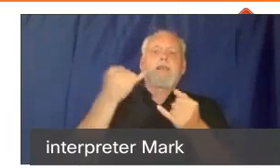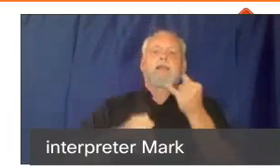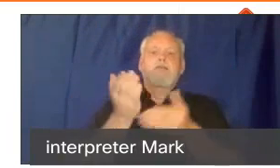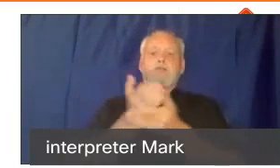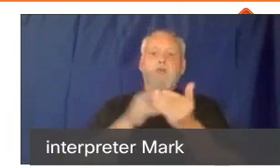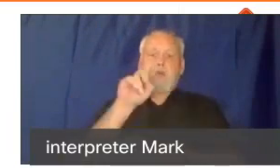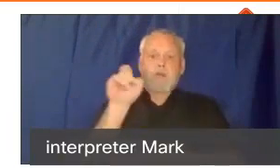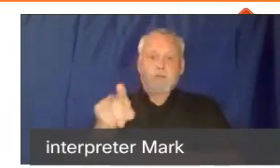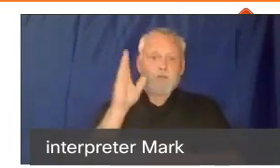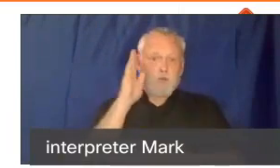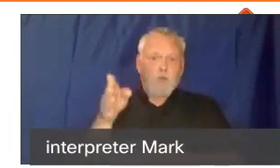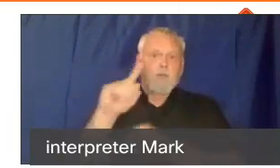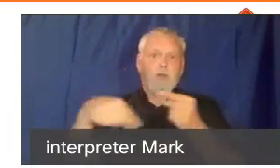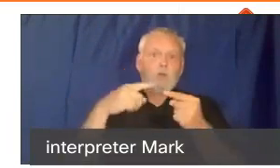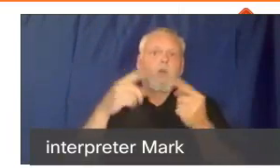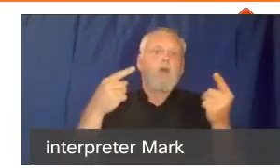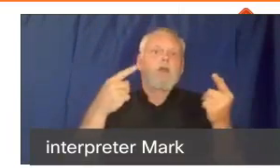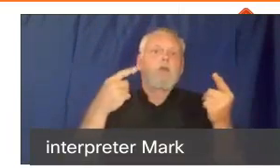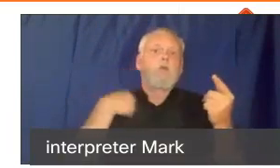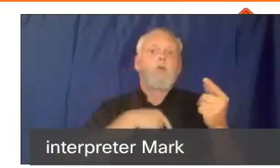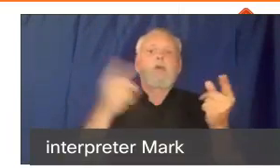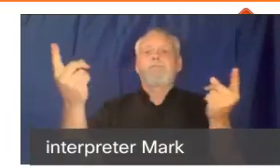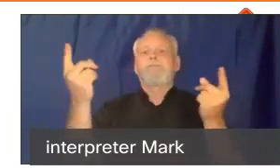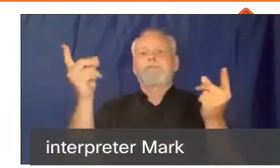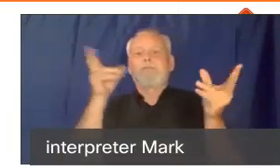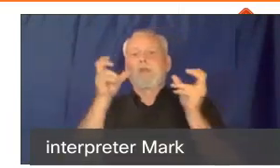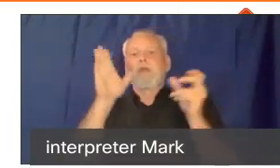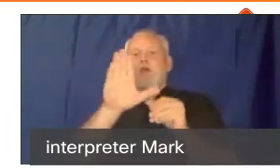Will be when we could hear your questions would be like, what, Molly you mentioned.